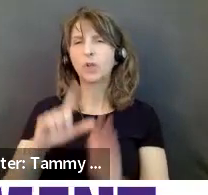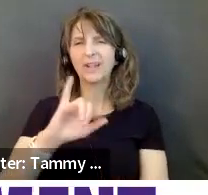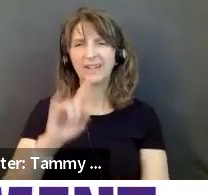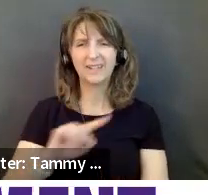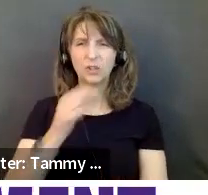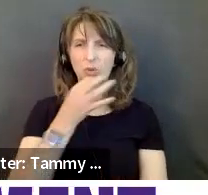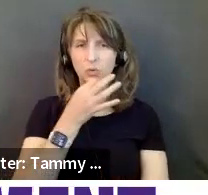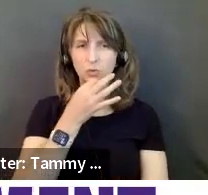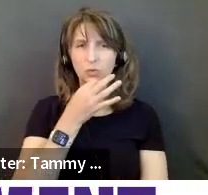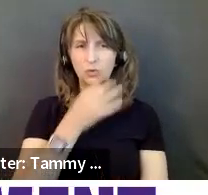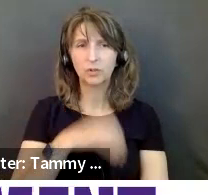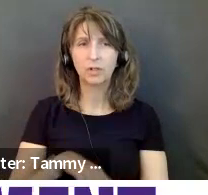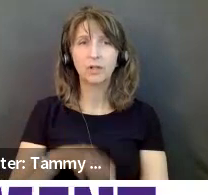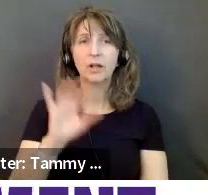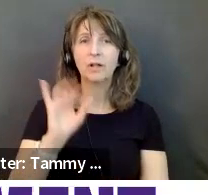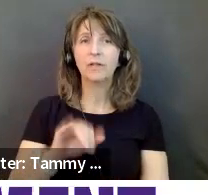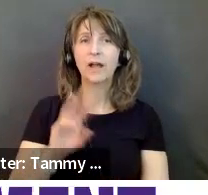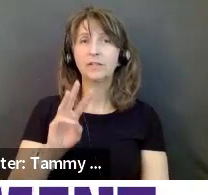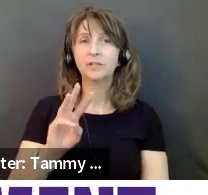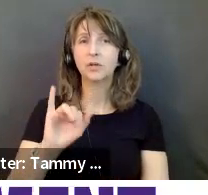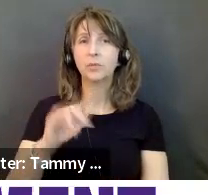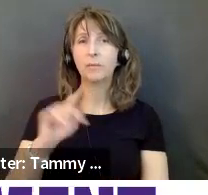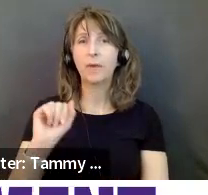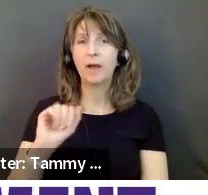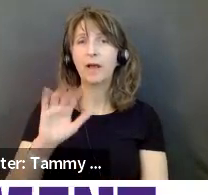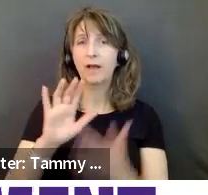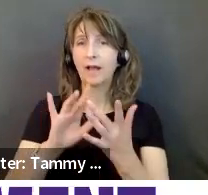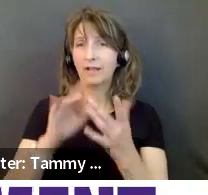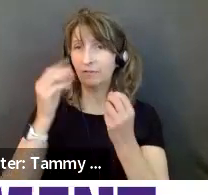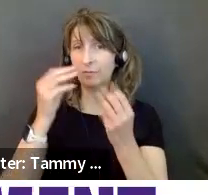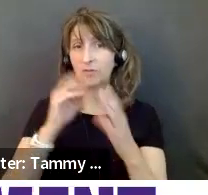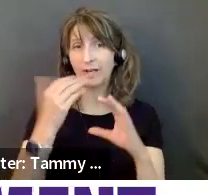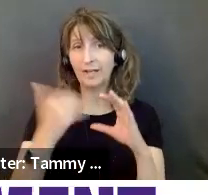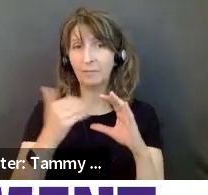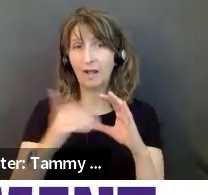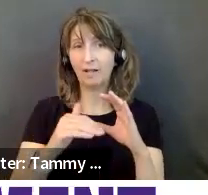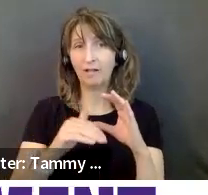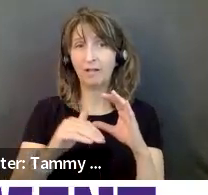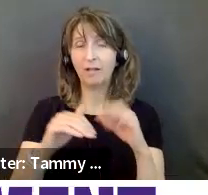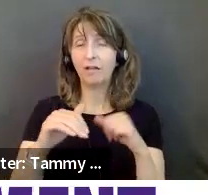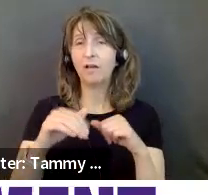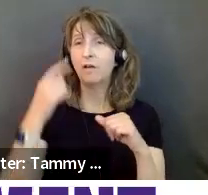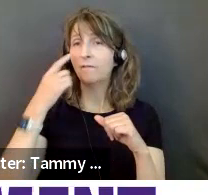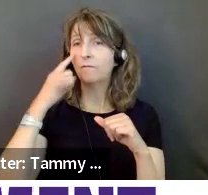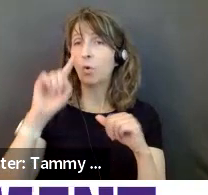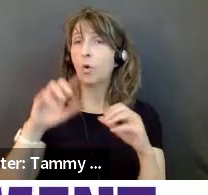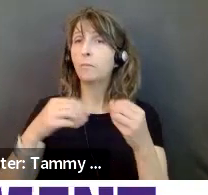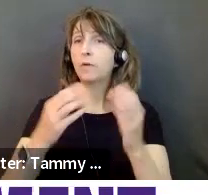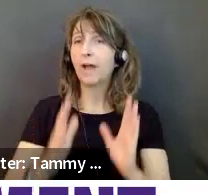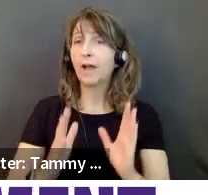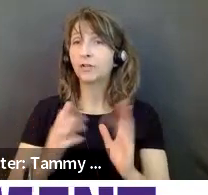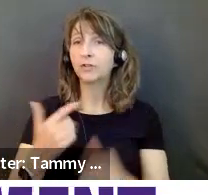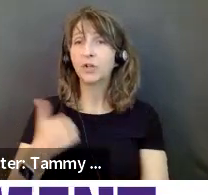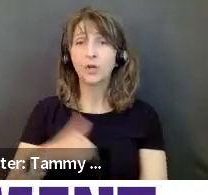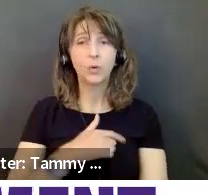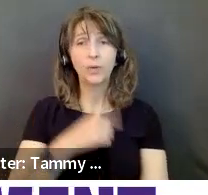Here's the West Central whip of contact information. Now, email addresses. For providers we don't mind taking direct contacts from you using our email addresses.